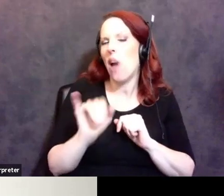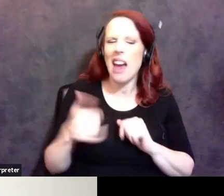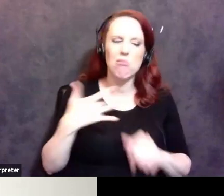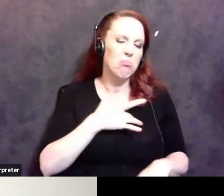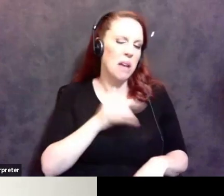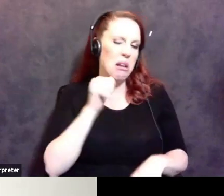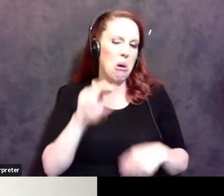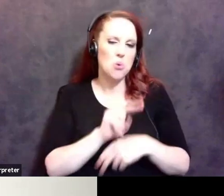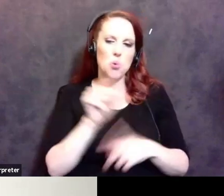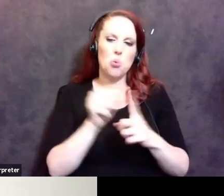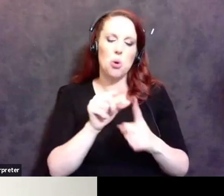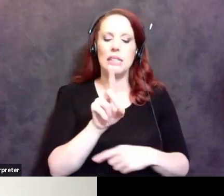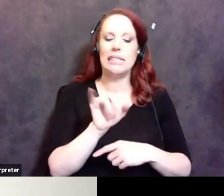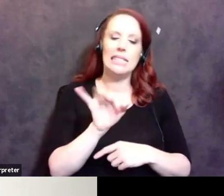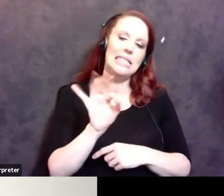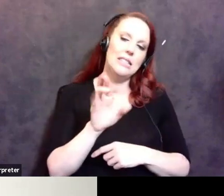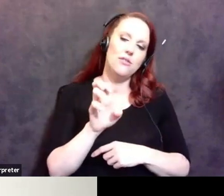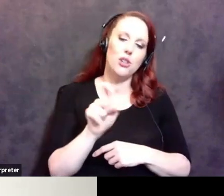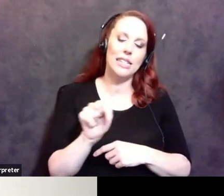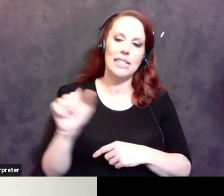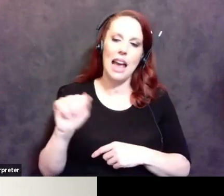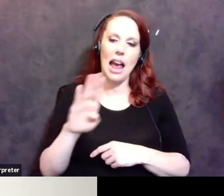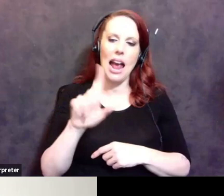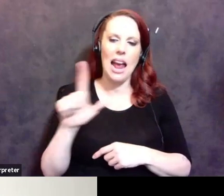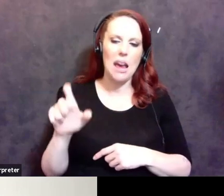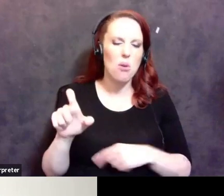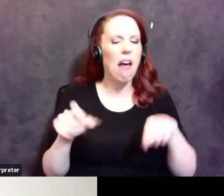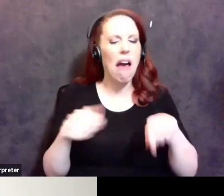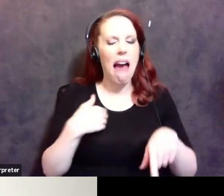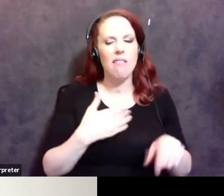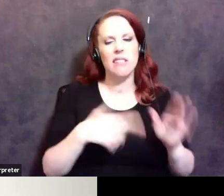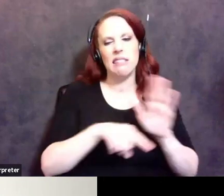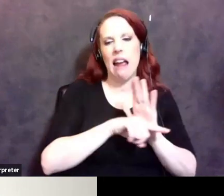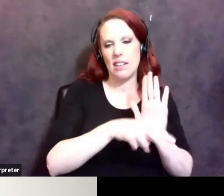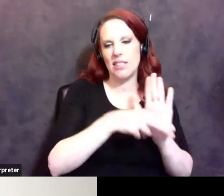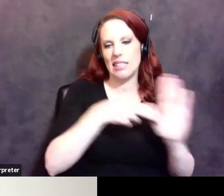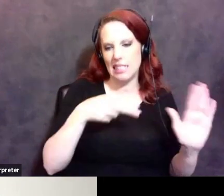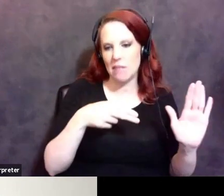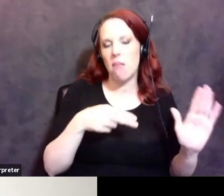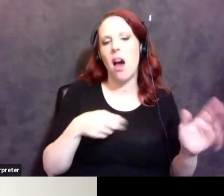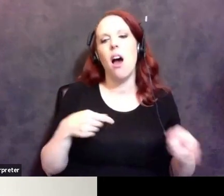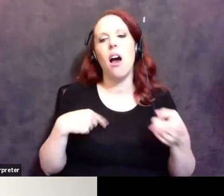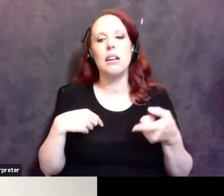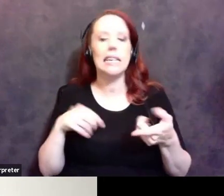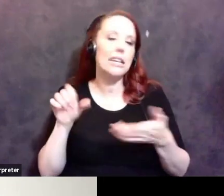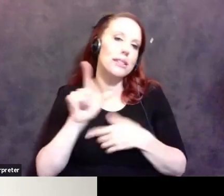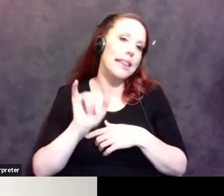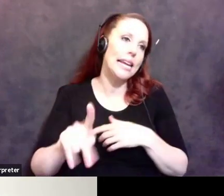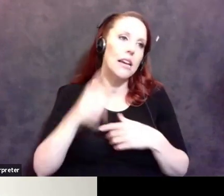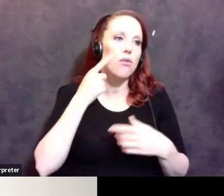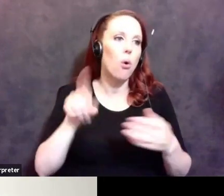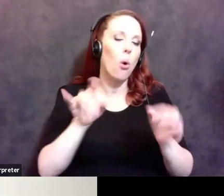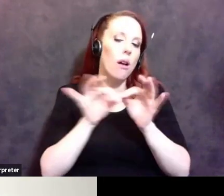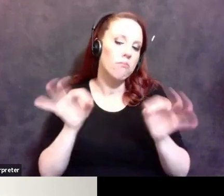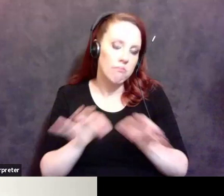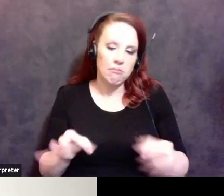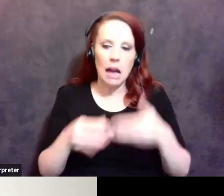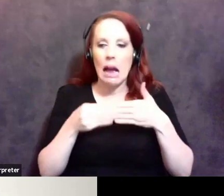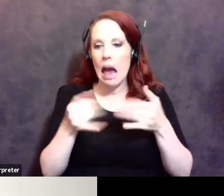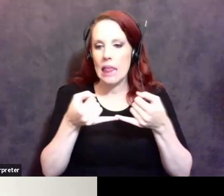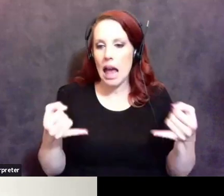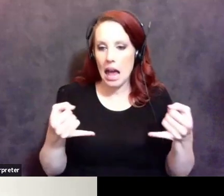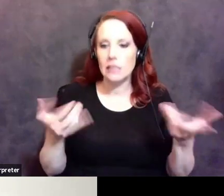it perpetuates the stigma disability is a bad word. Here's a link to journalism guidelines of you know whatever... and I got a response from that person